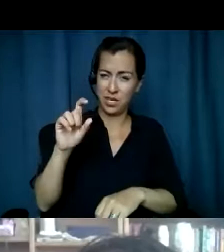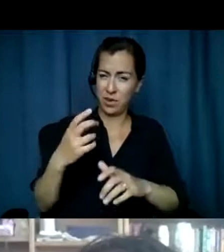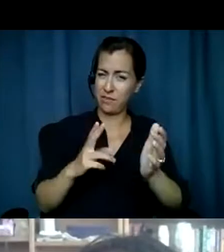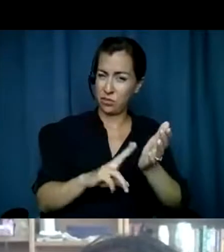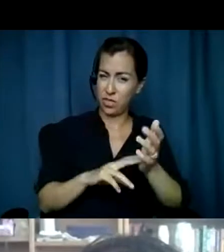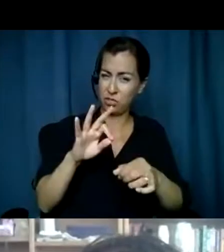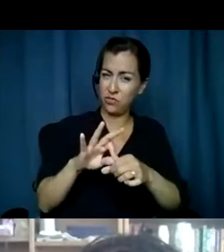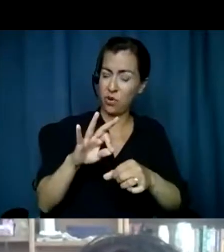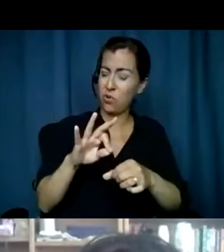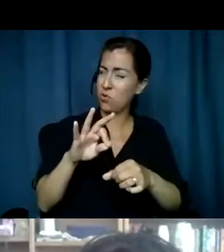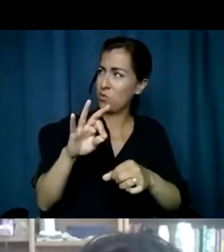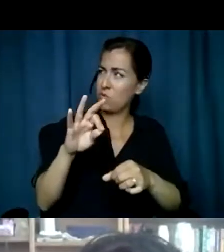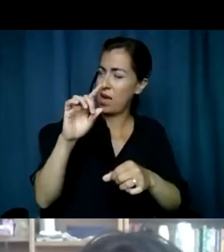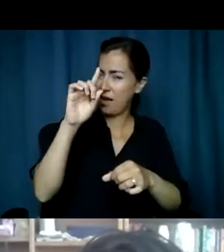Like,